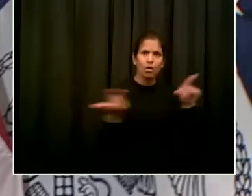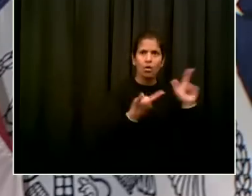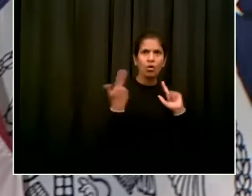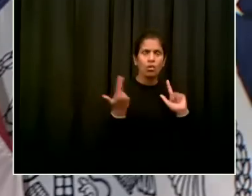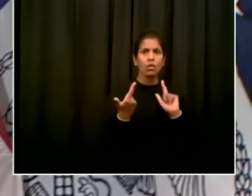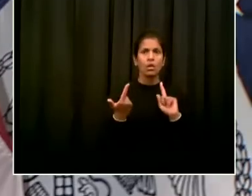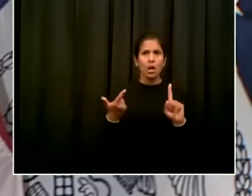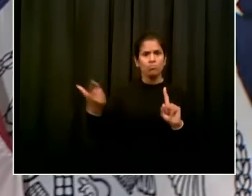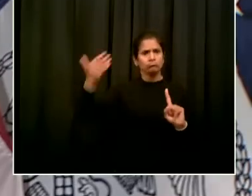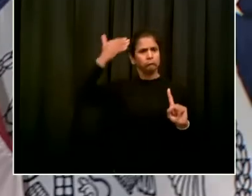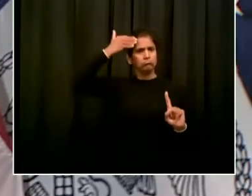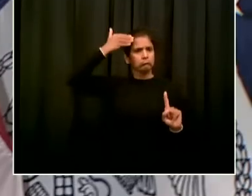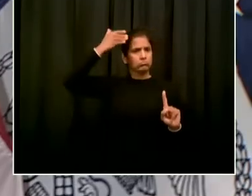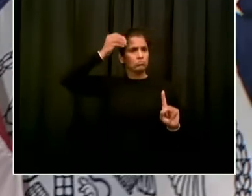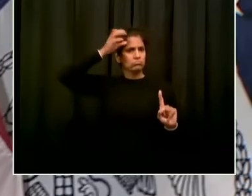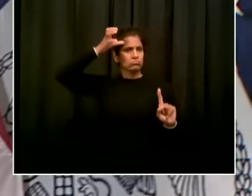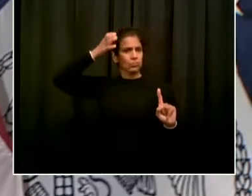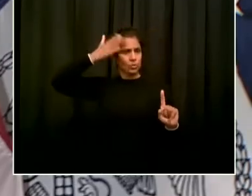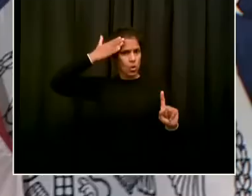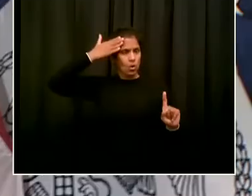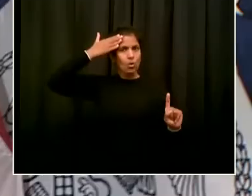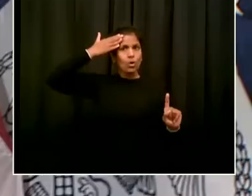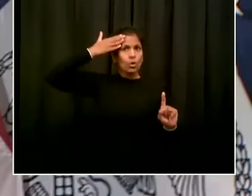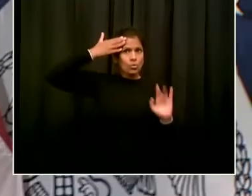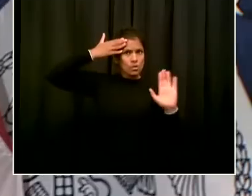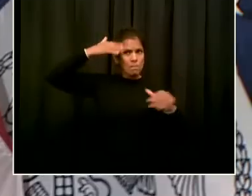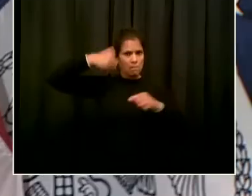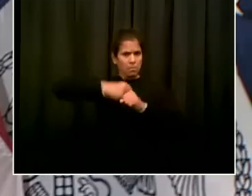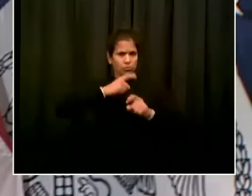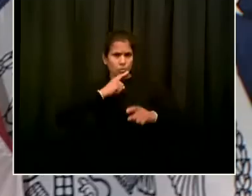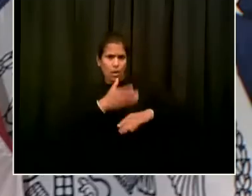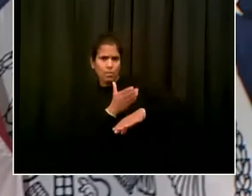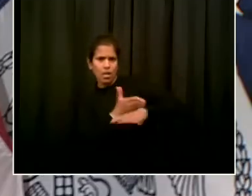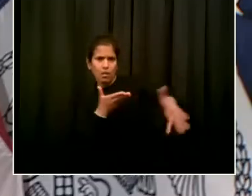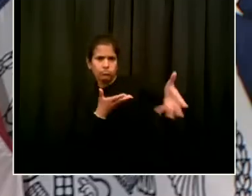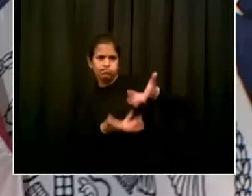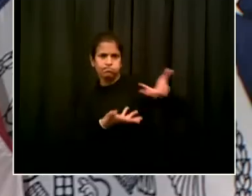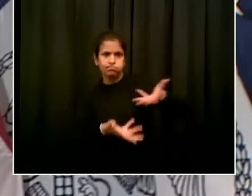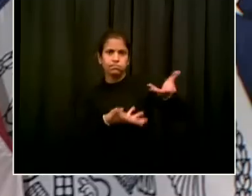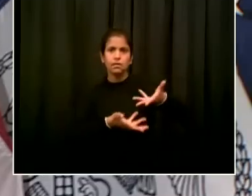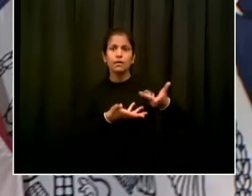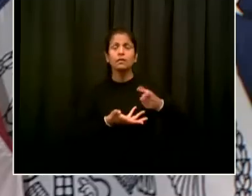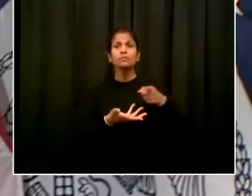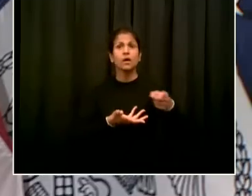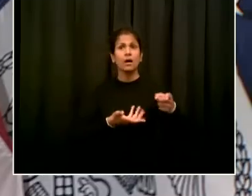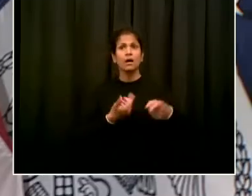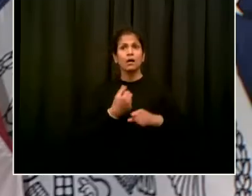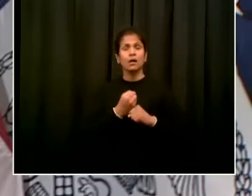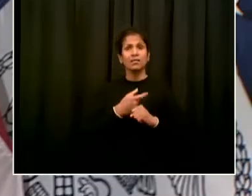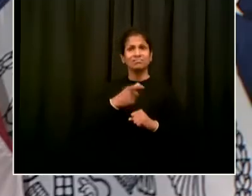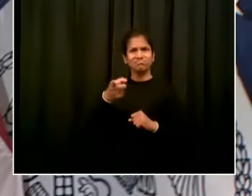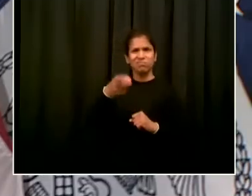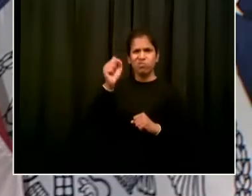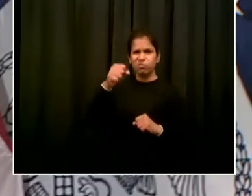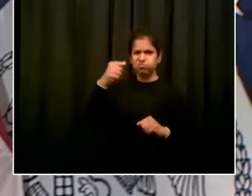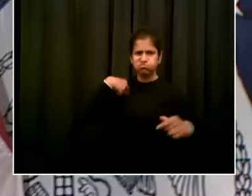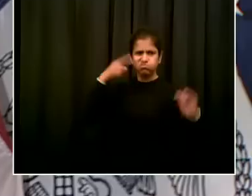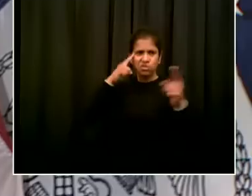IT IS LESS A MATTER OF TRAFFIC STOPS BEING A VALID POLICING TOOL, I THINK THAT THEY ARE.